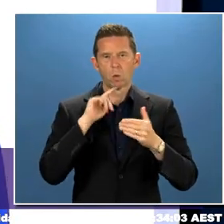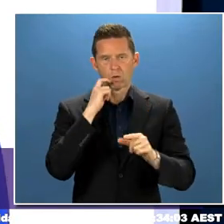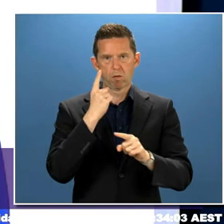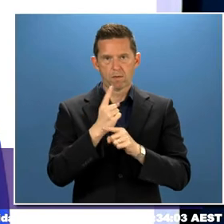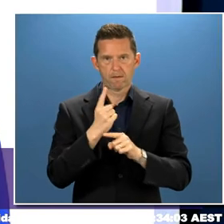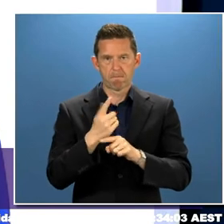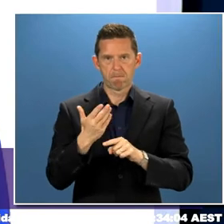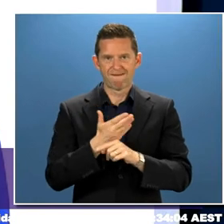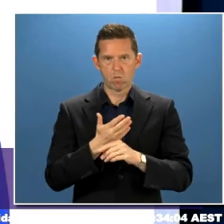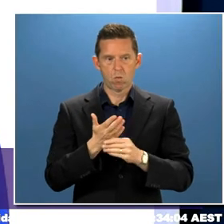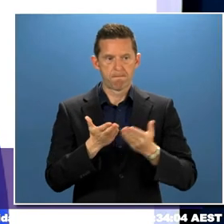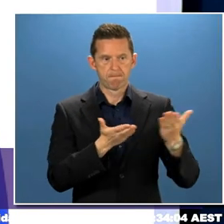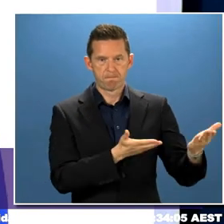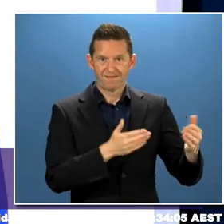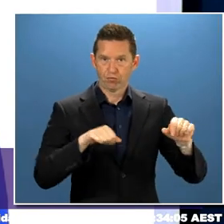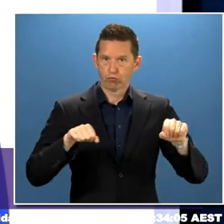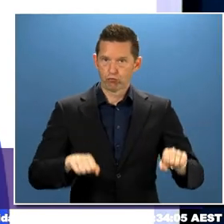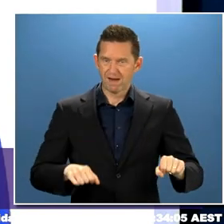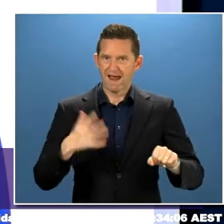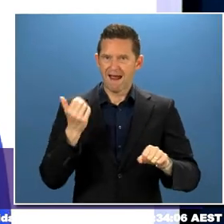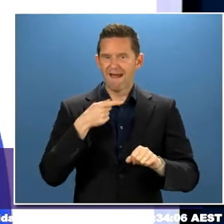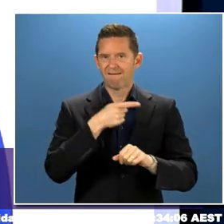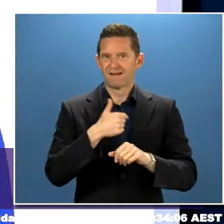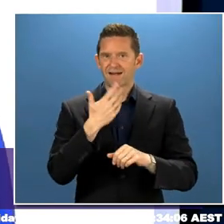you give some closing remarks and some directions.